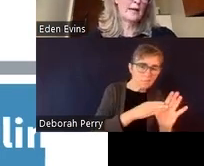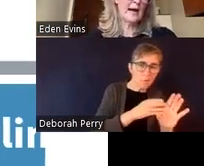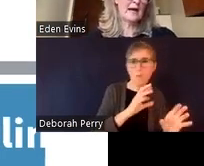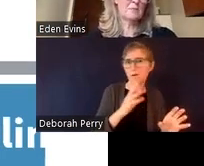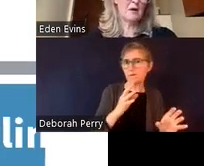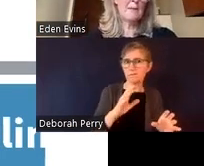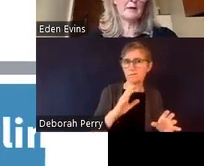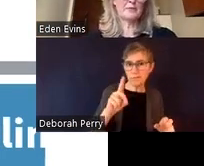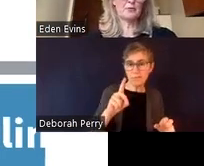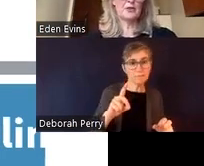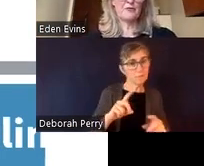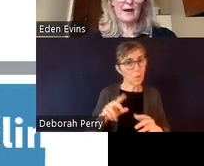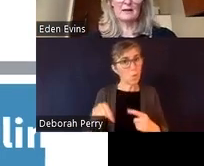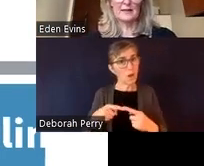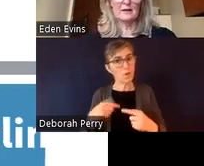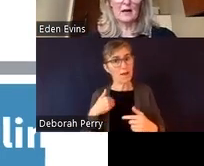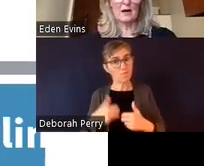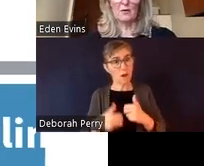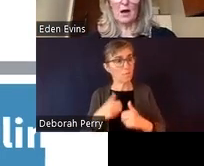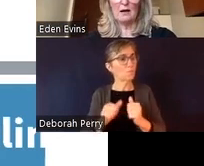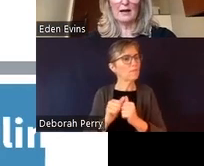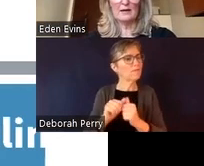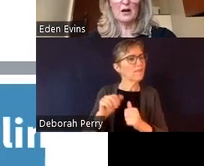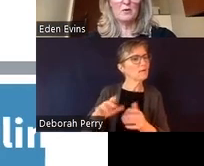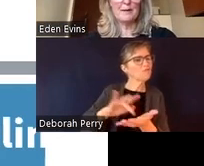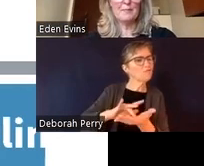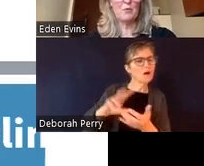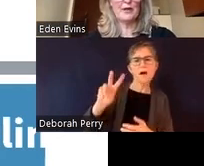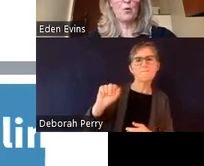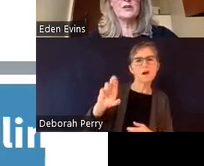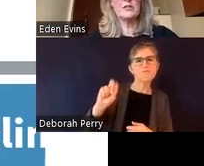we had problems with the varenicline, you know, when people had, when there were some